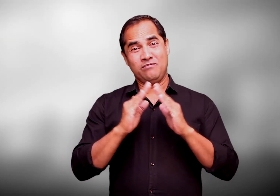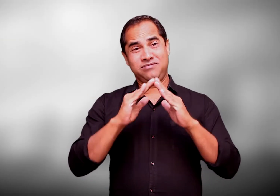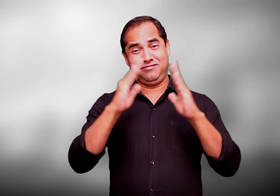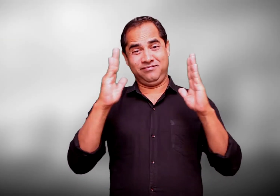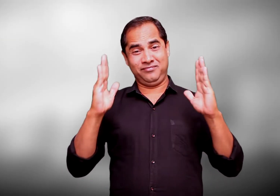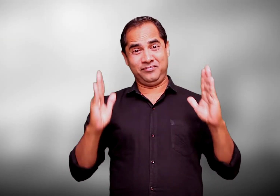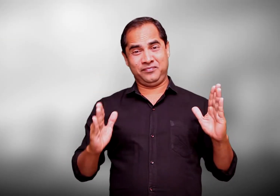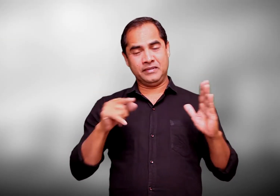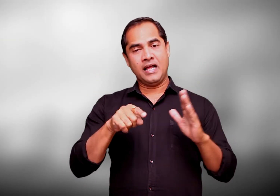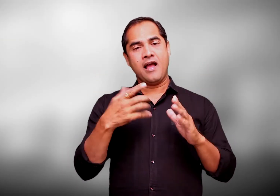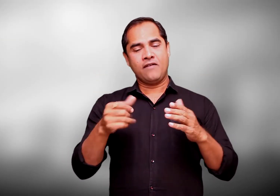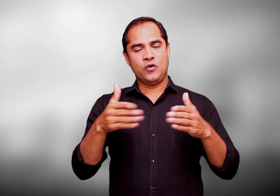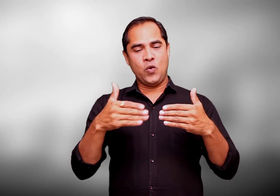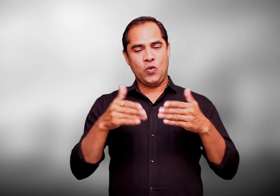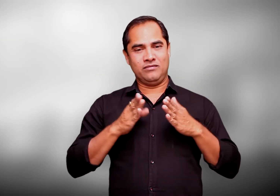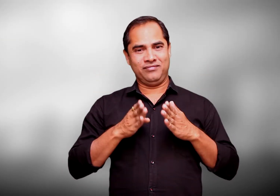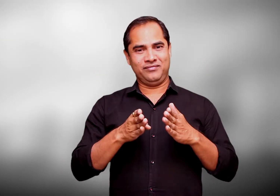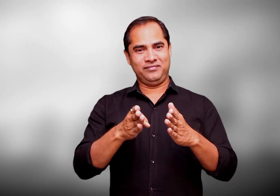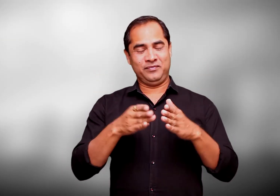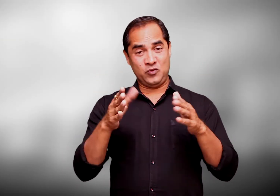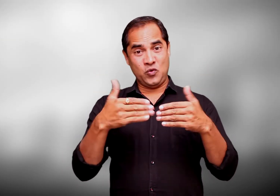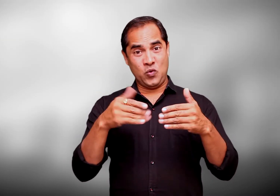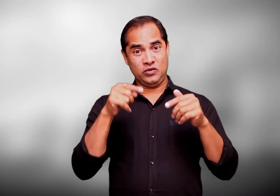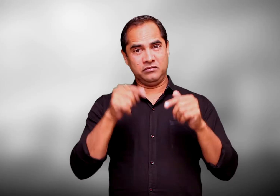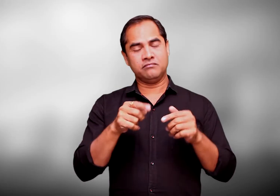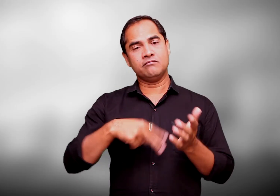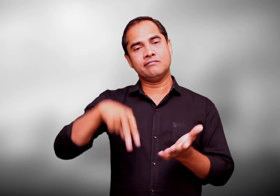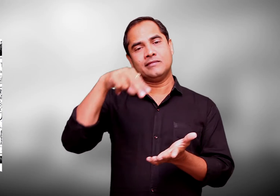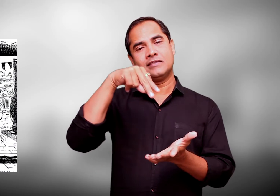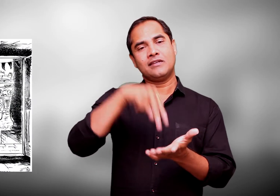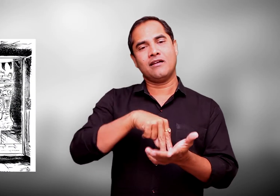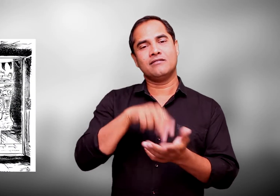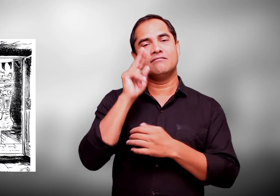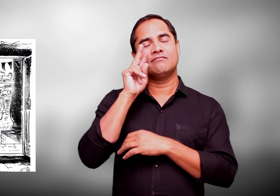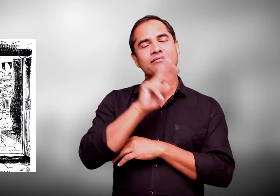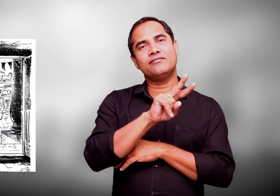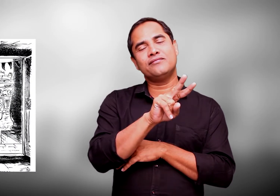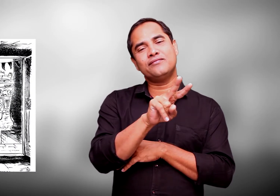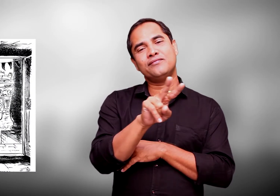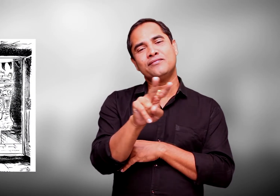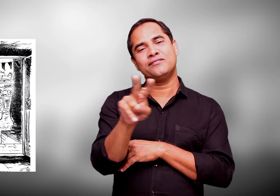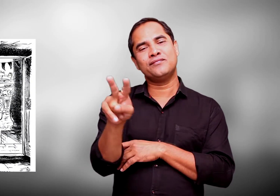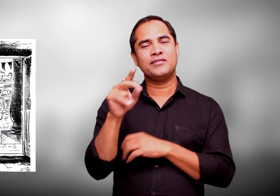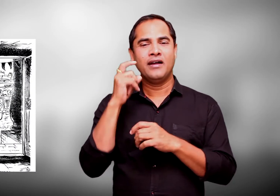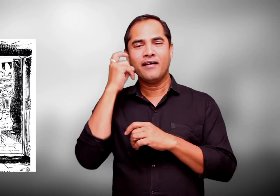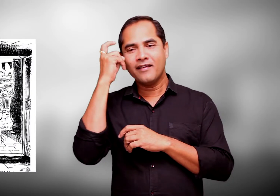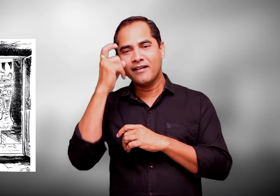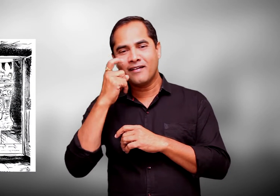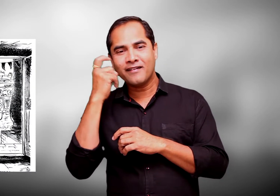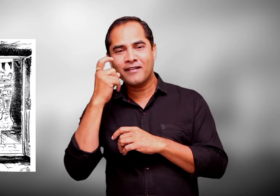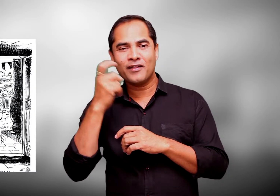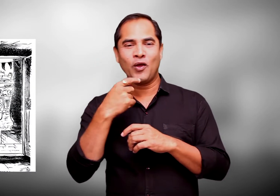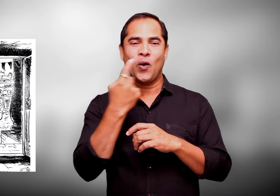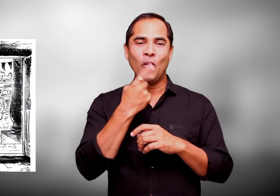was standing in the front doorway of her house, watching what was happening in the